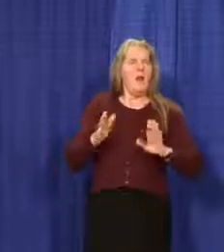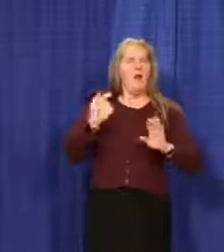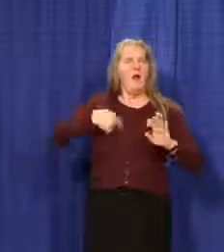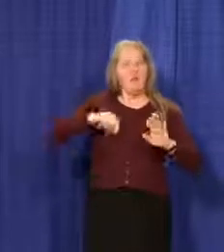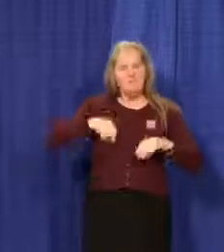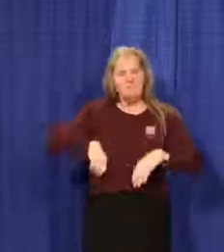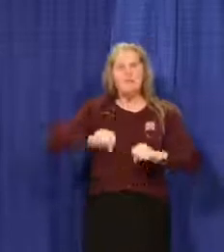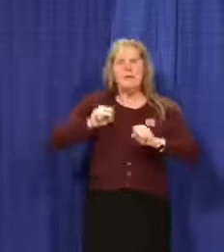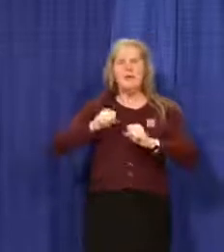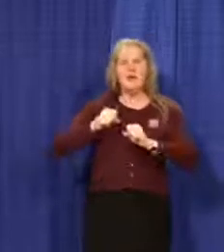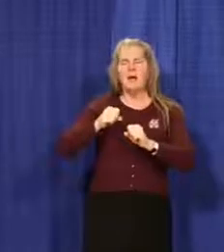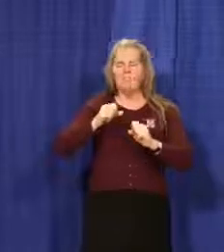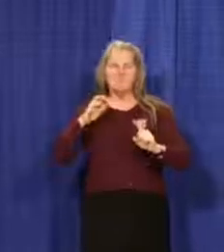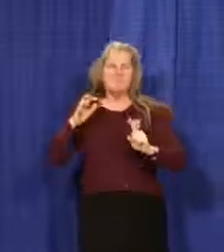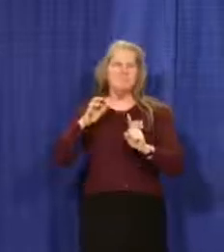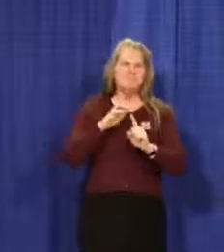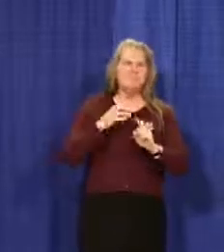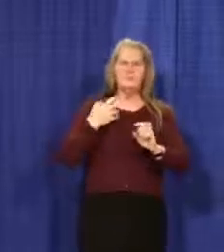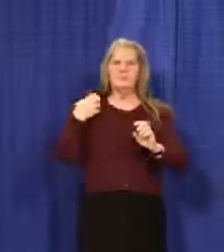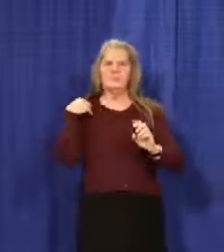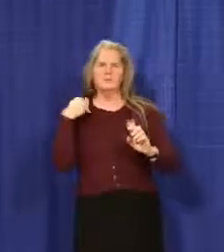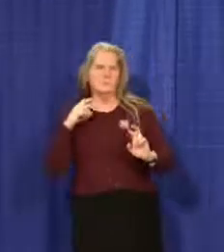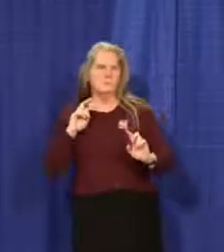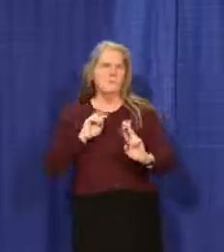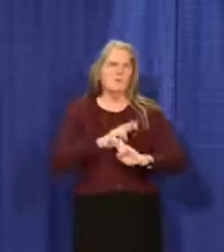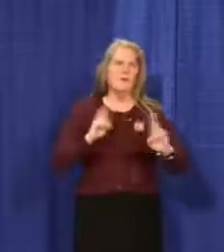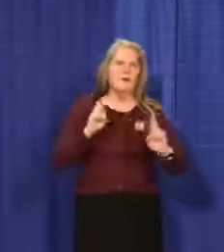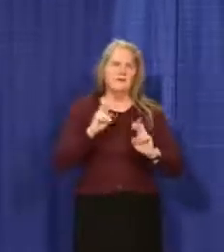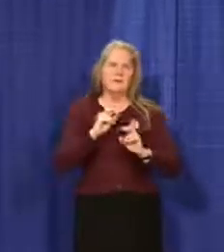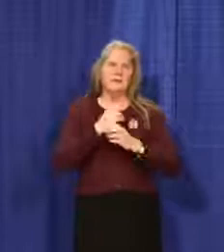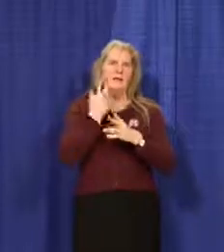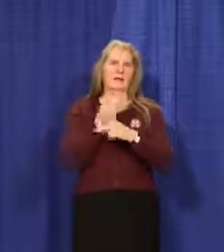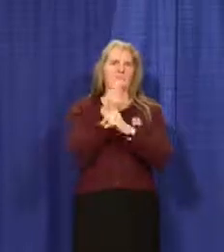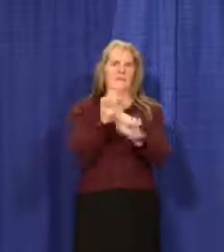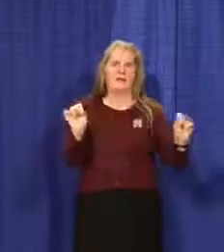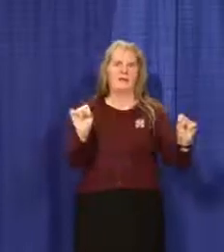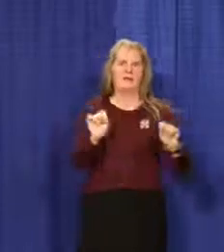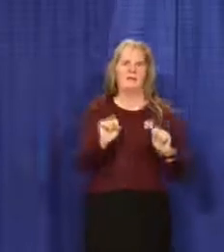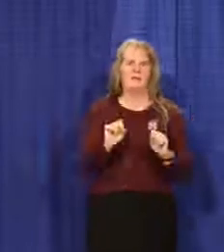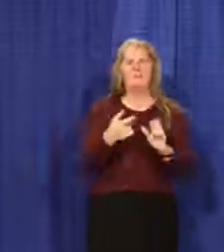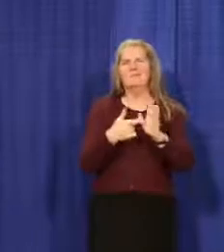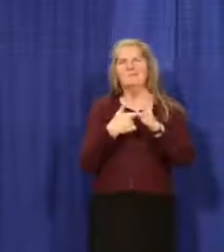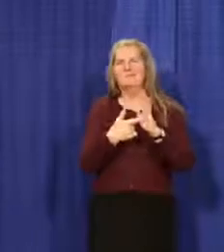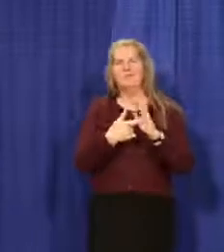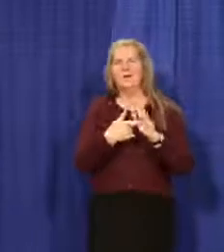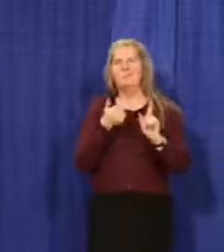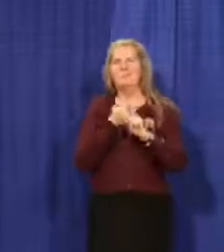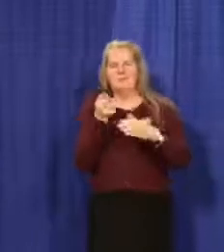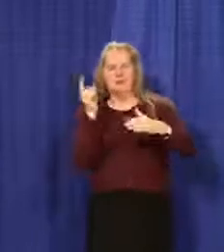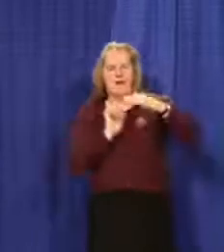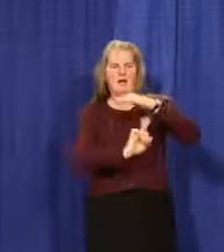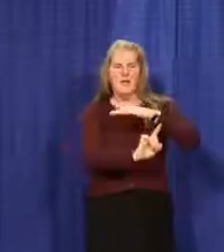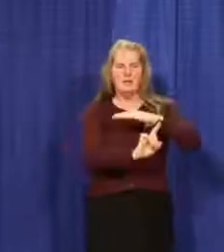civil emergency measures act to protect Yukoners.